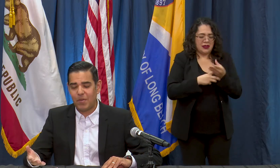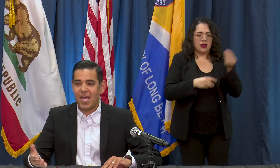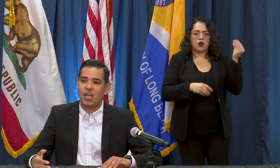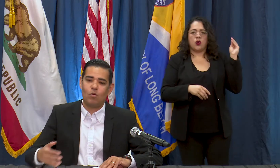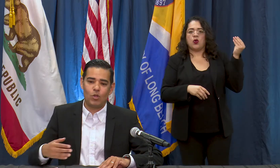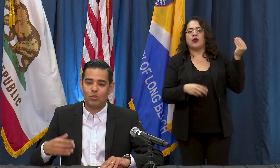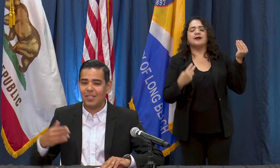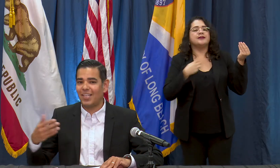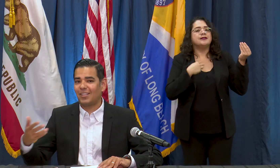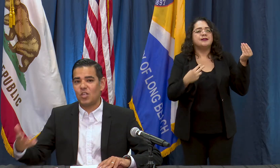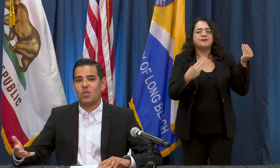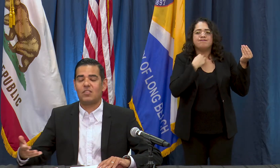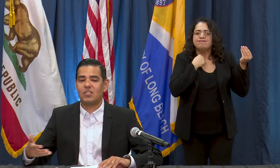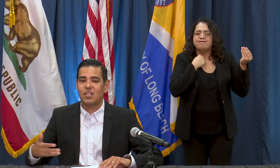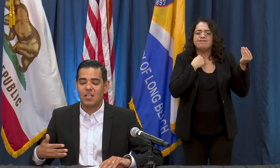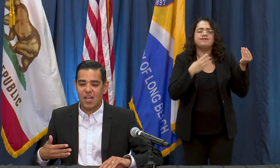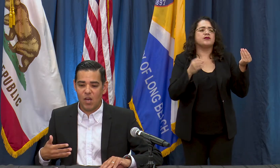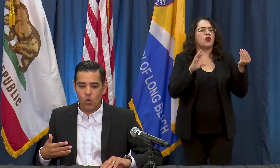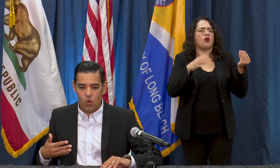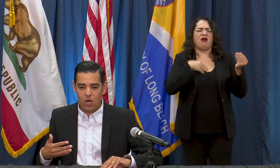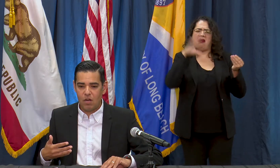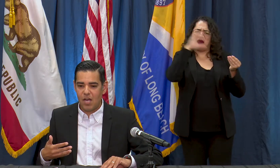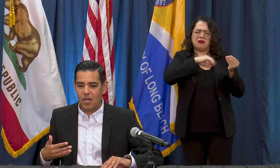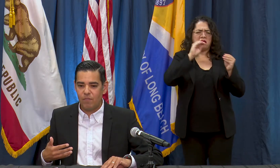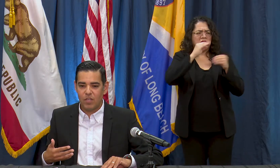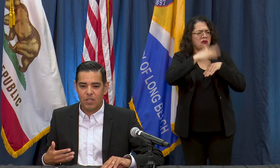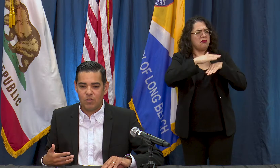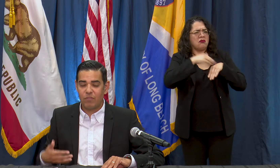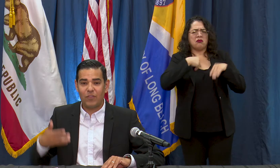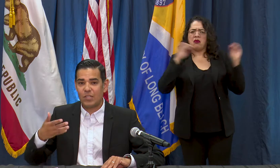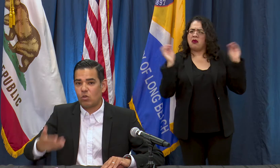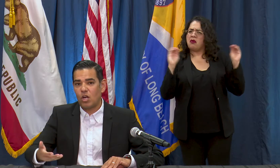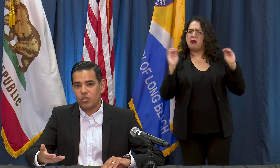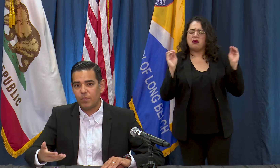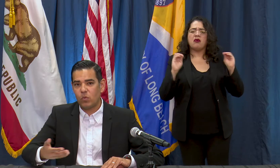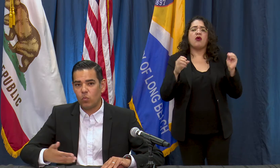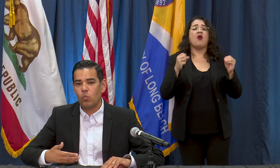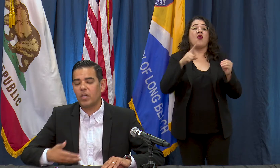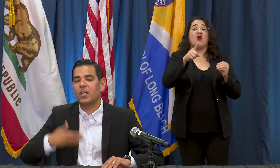pay or you didn't get the notice or you have a financial hardship we're gonna